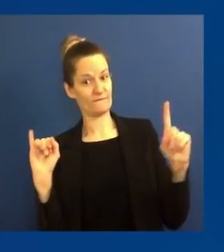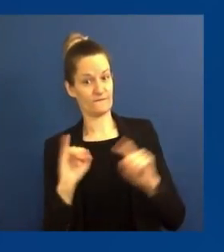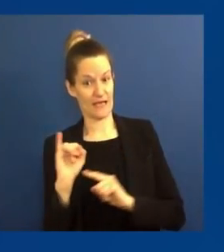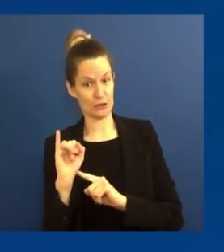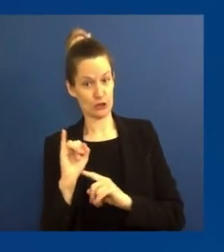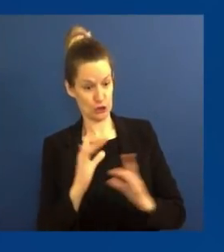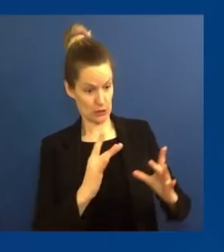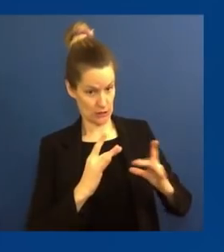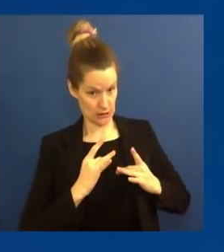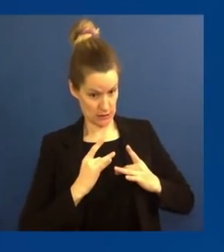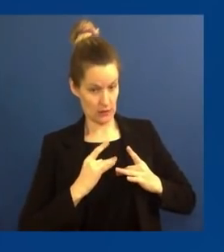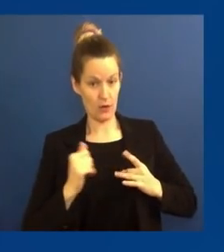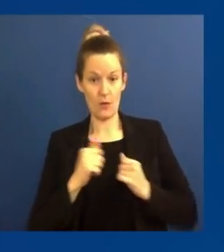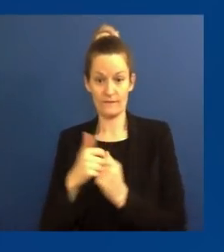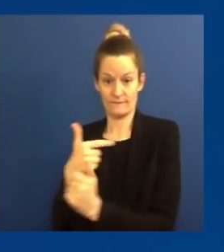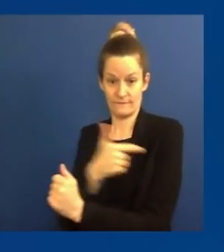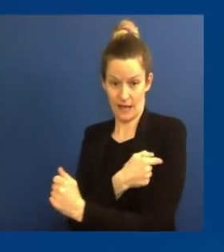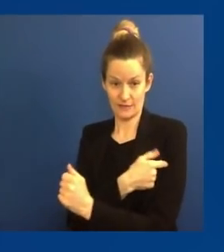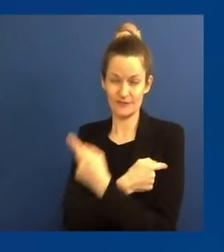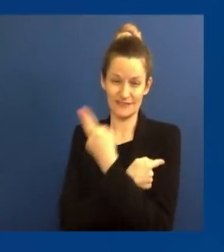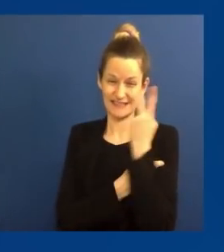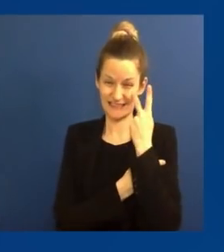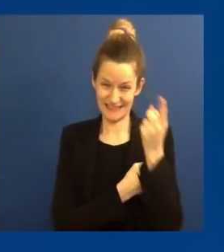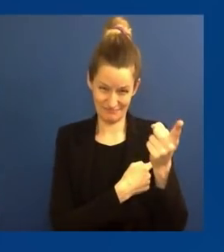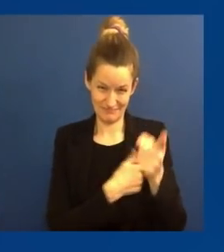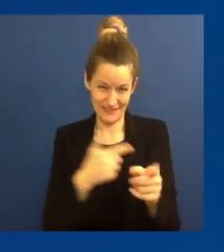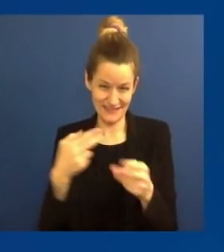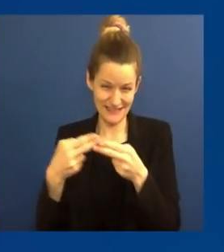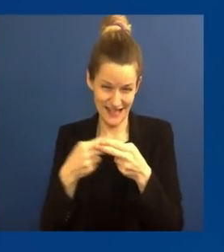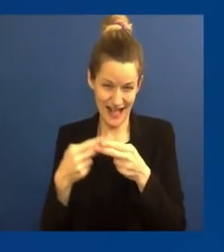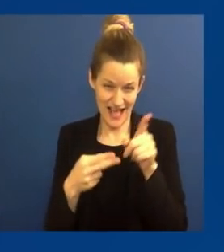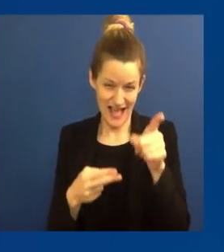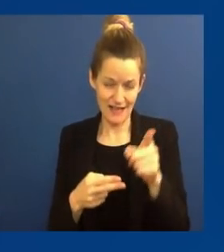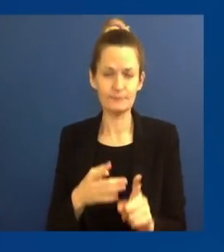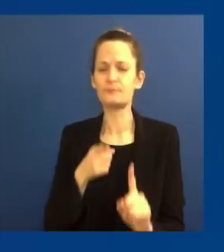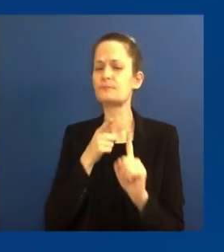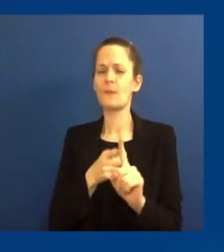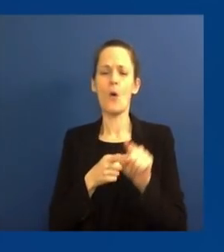the fundamental basic message is that there are two limbs of the response: